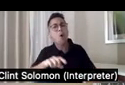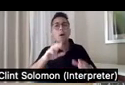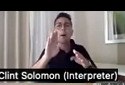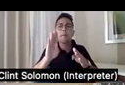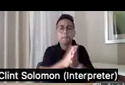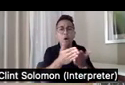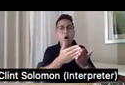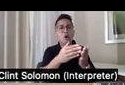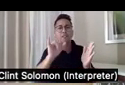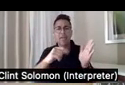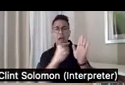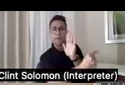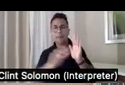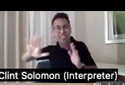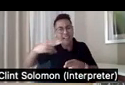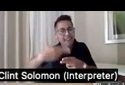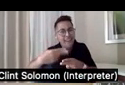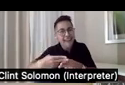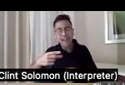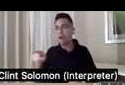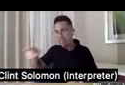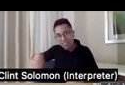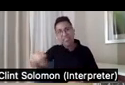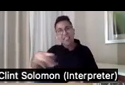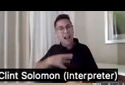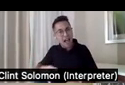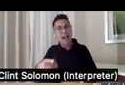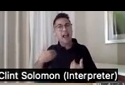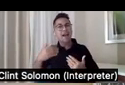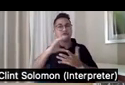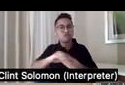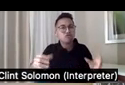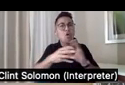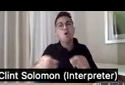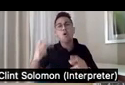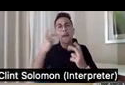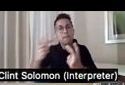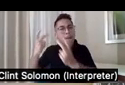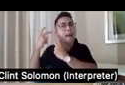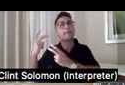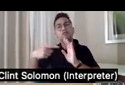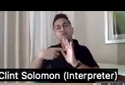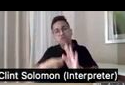and they like to have stories and memories shared about things that they did but the importance of